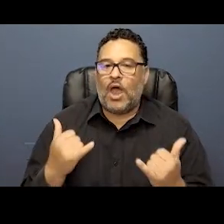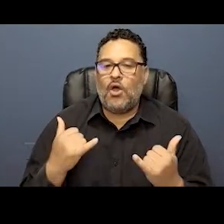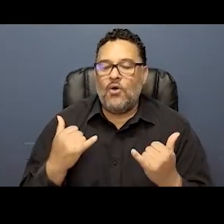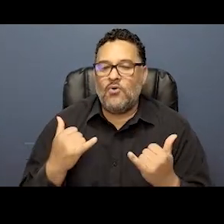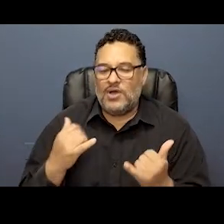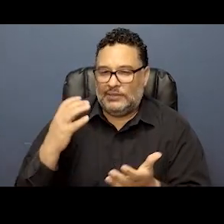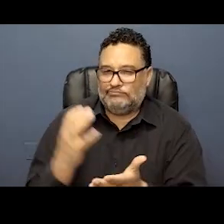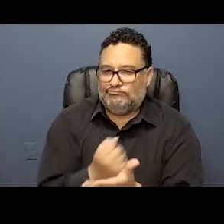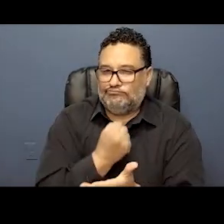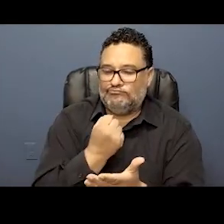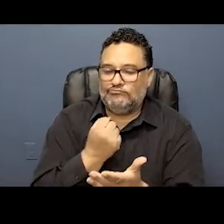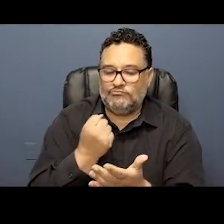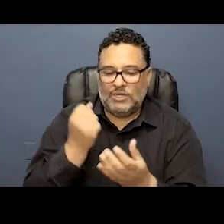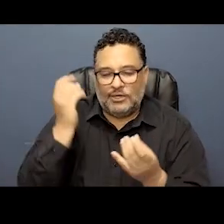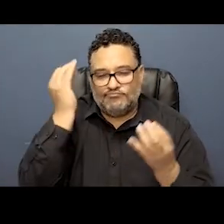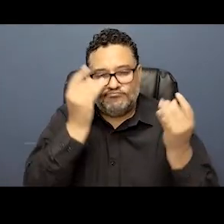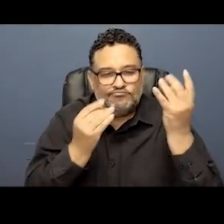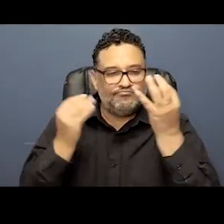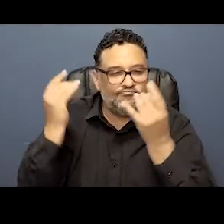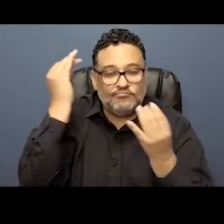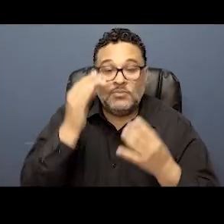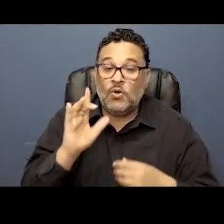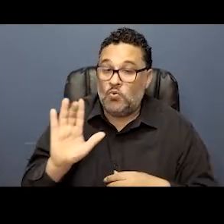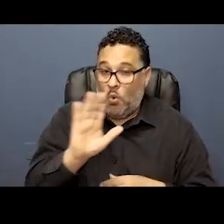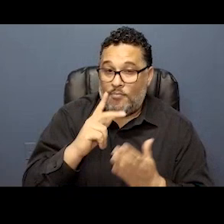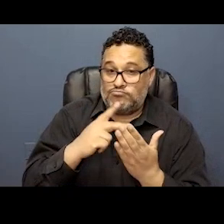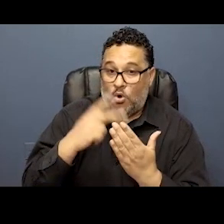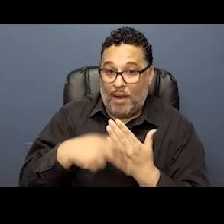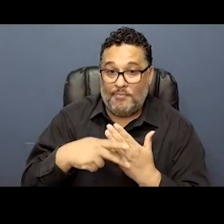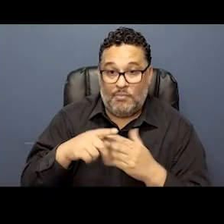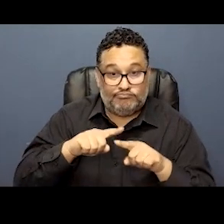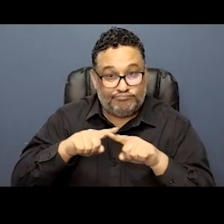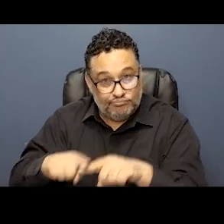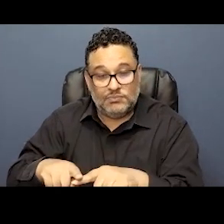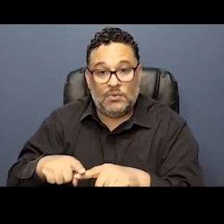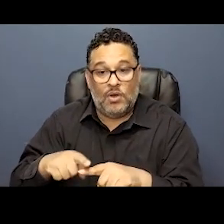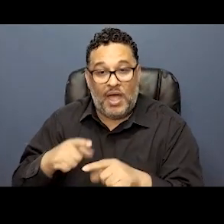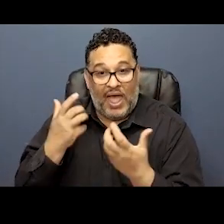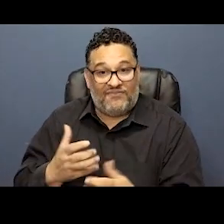Does your program lean heavily on one format? What could you add or change